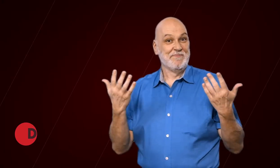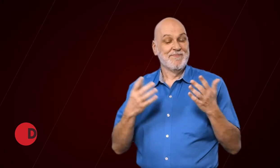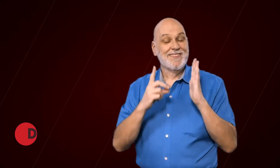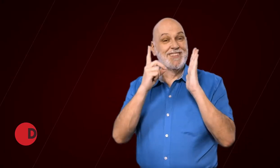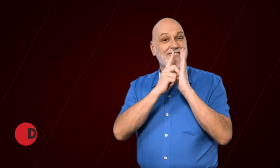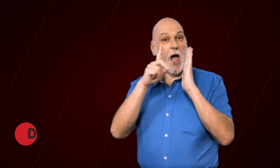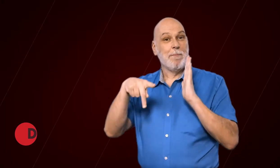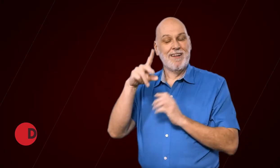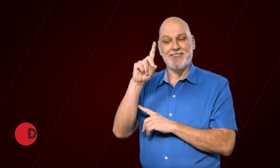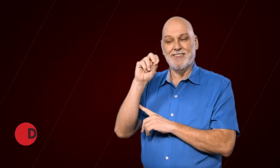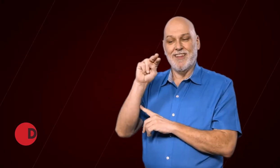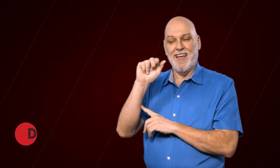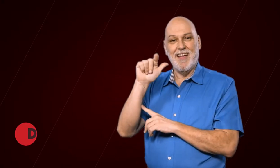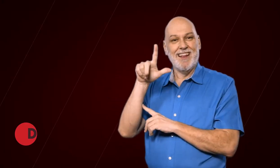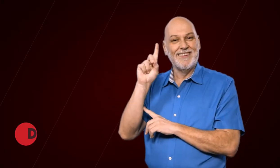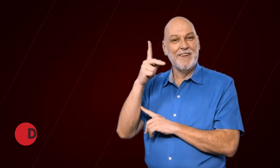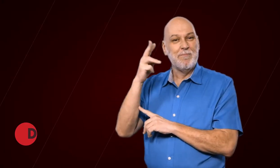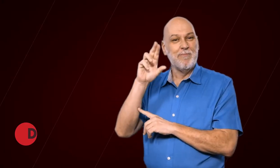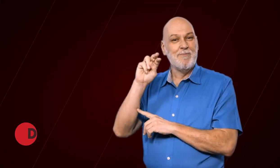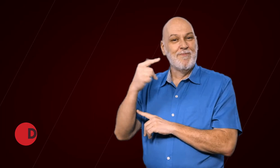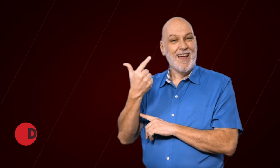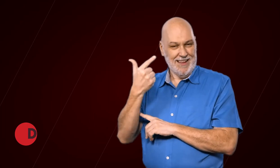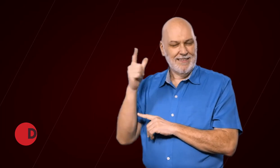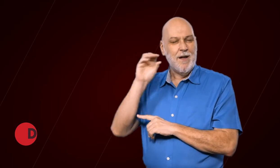[Anselmo]: Donald Prong,